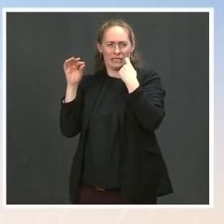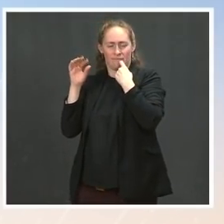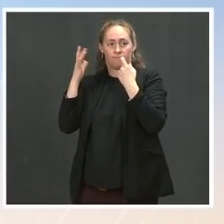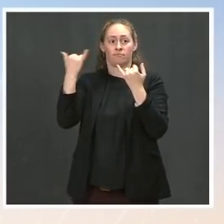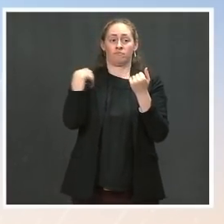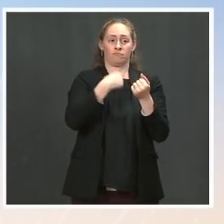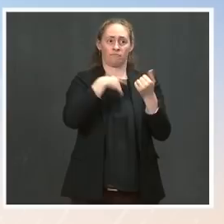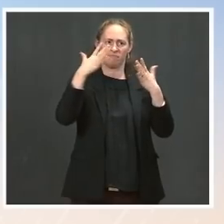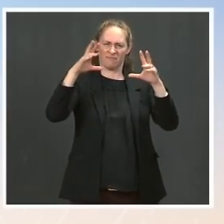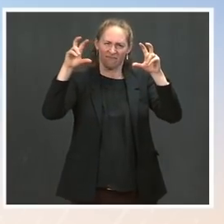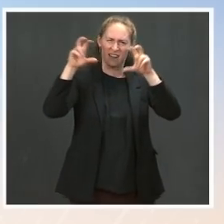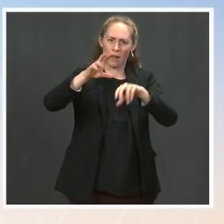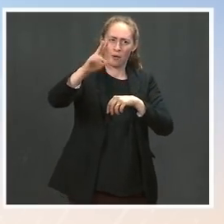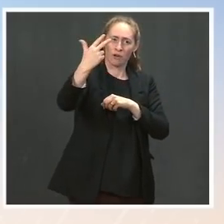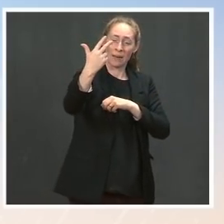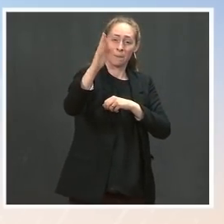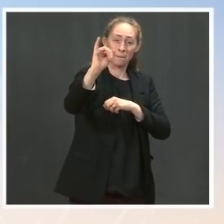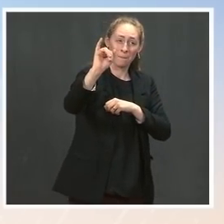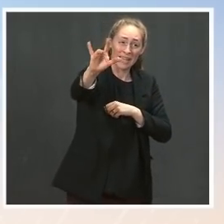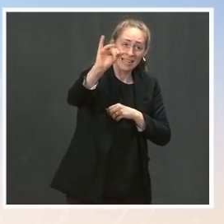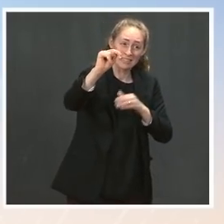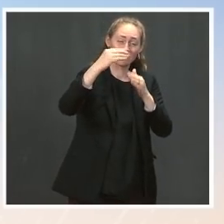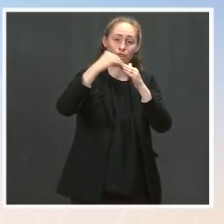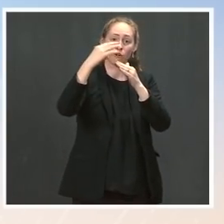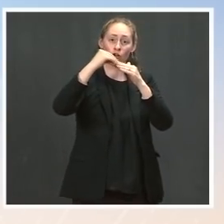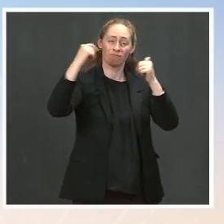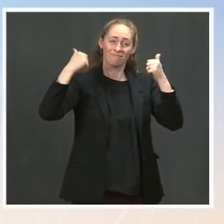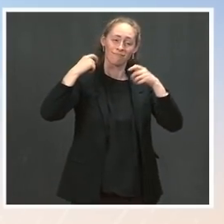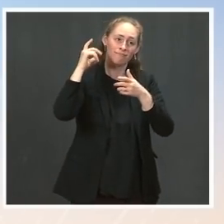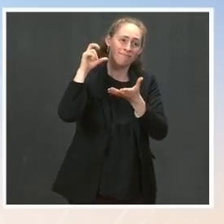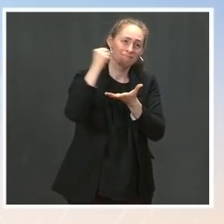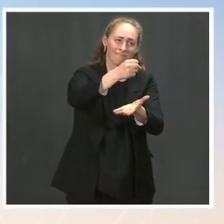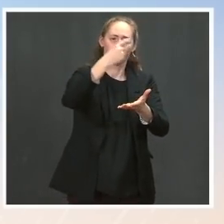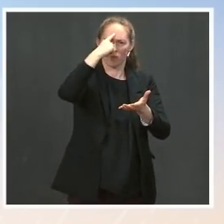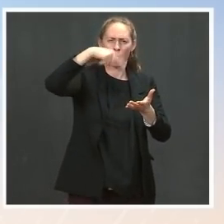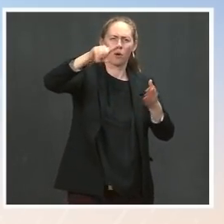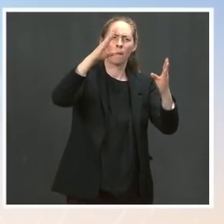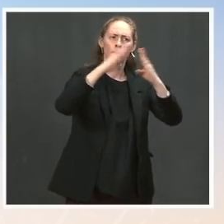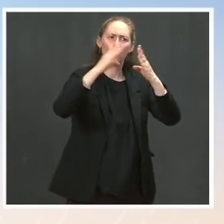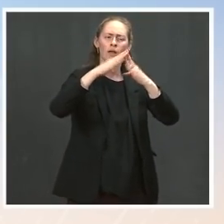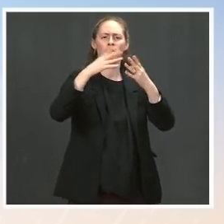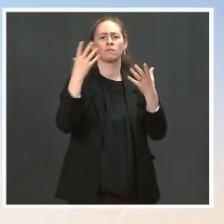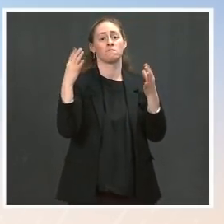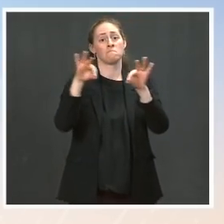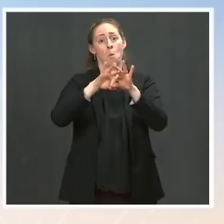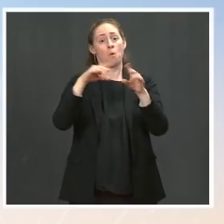to states and community-based organizations to strengthen vaccine confidence in the highest-risk and hardest-hit communities.